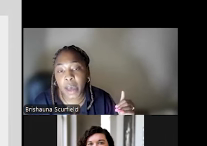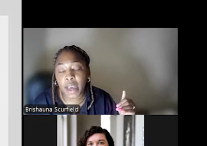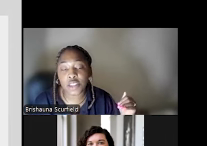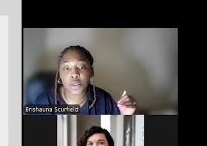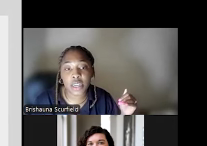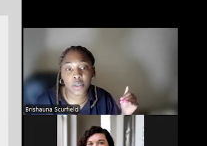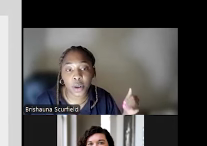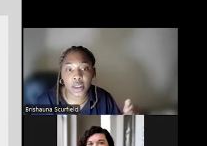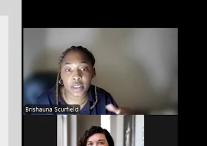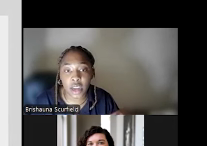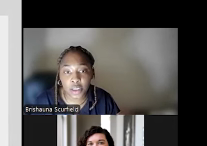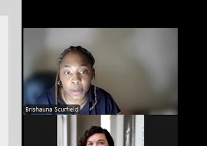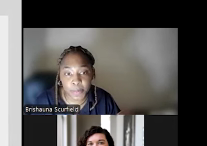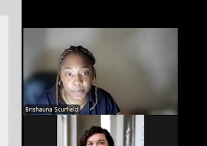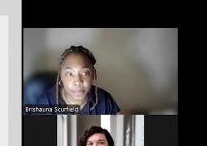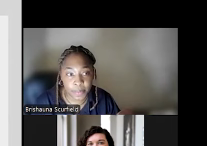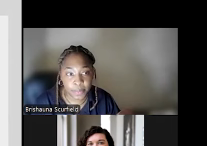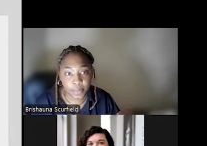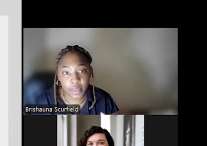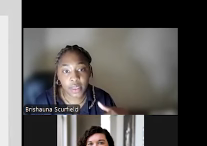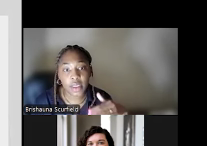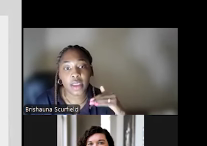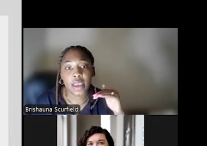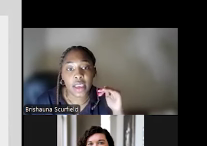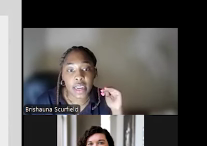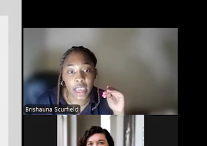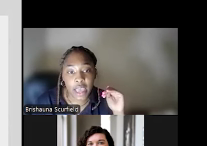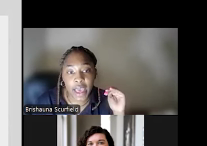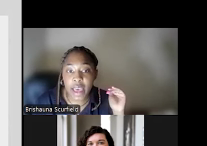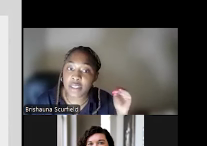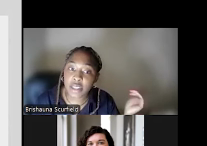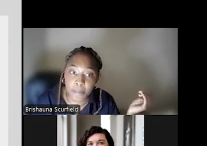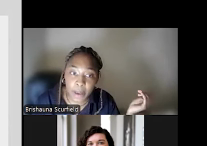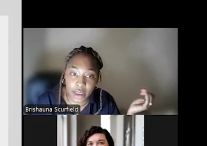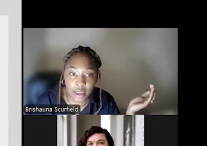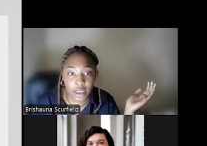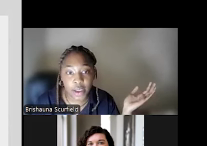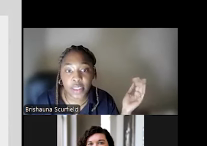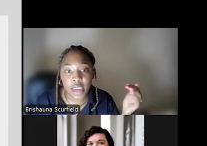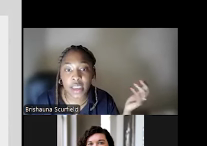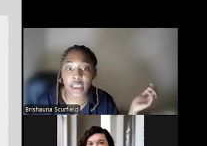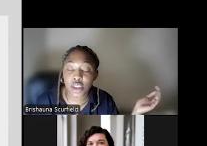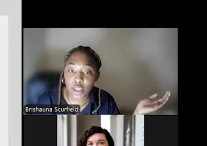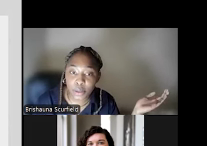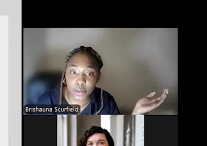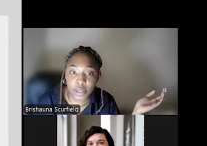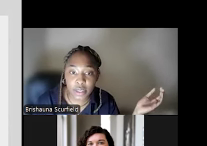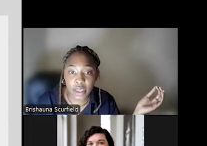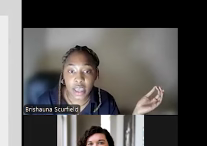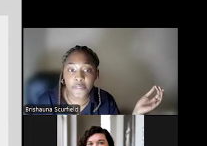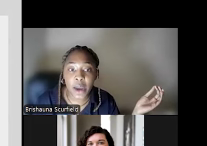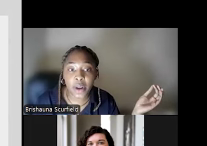my duration working in this document. Now, I have a subheading, healthy eating includes. If I were